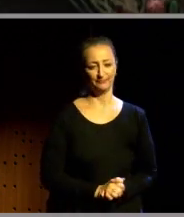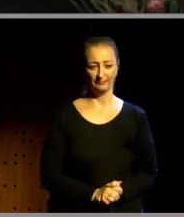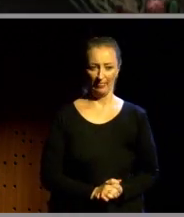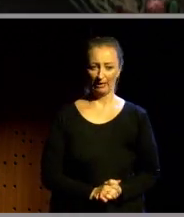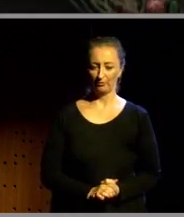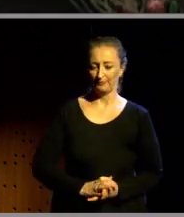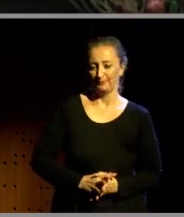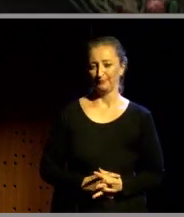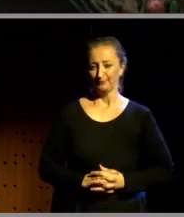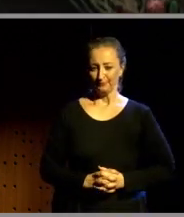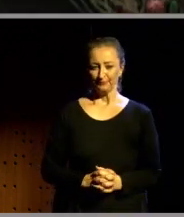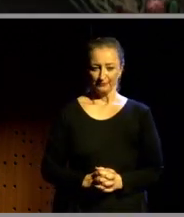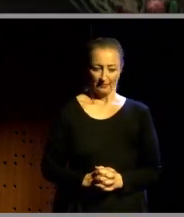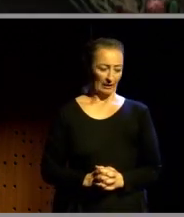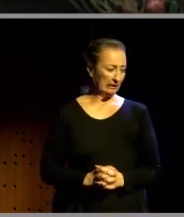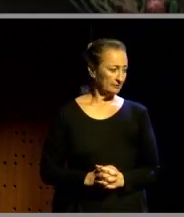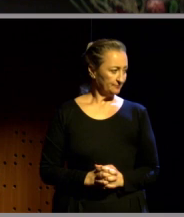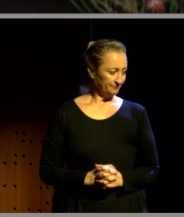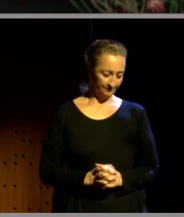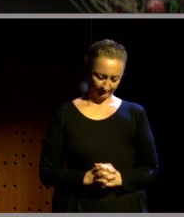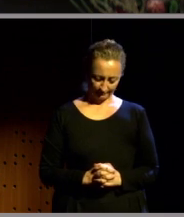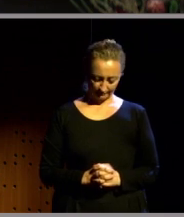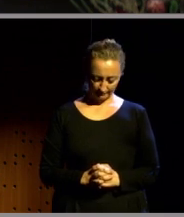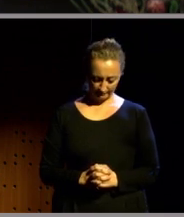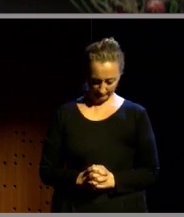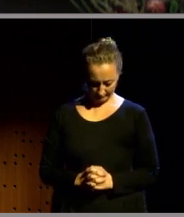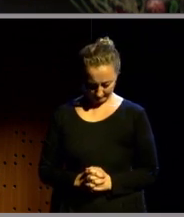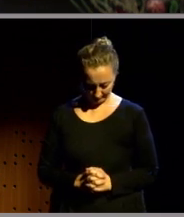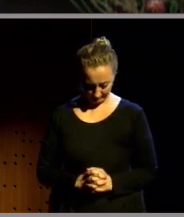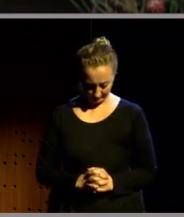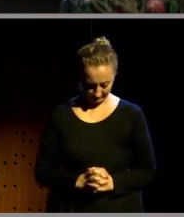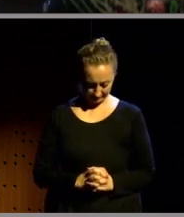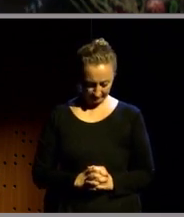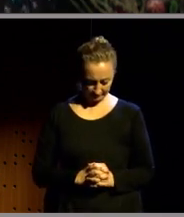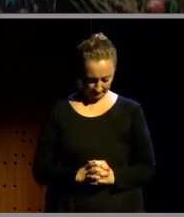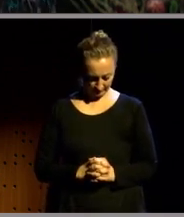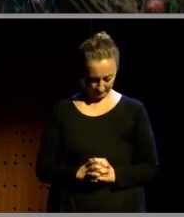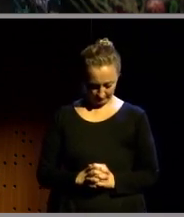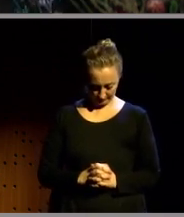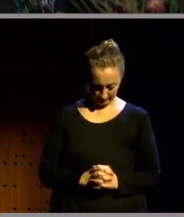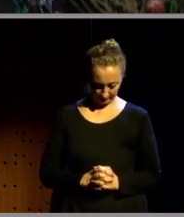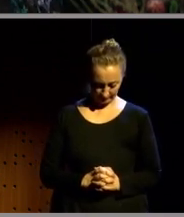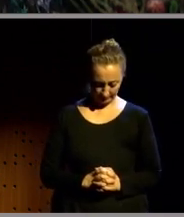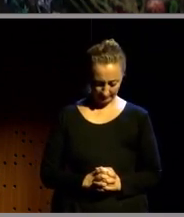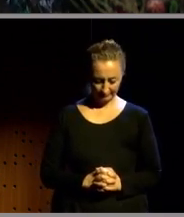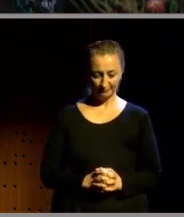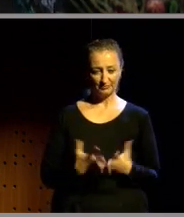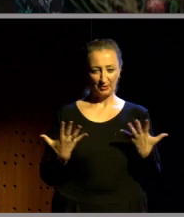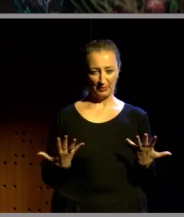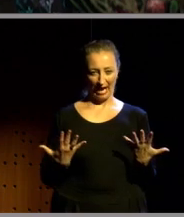AUDIENCE: Here we go. The double act starts.